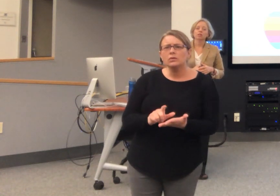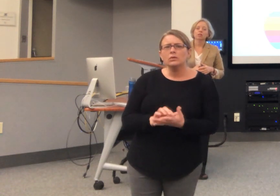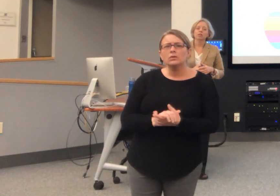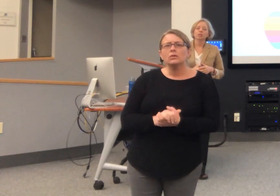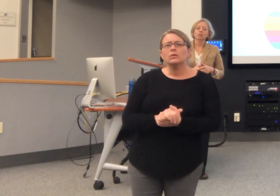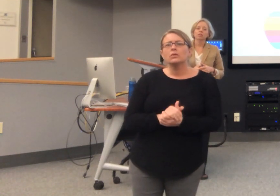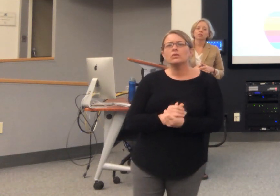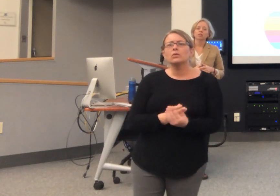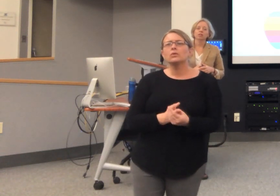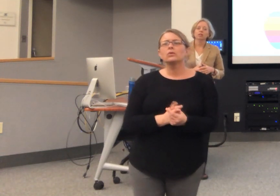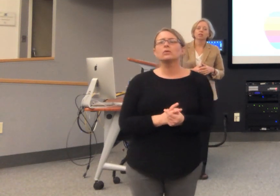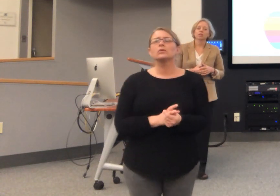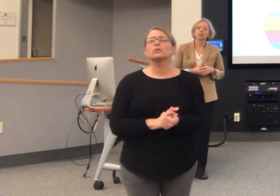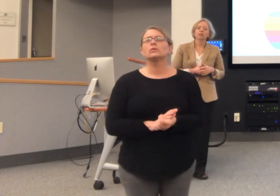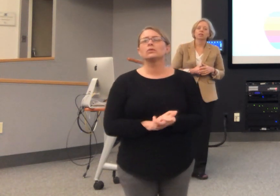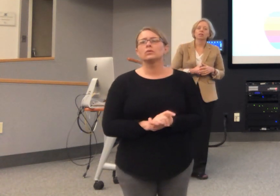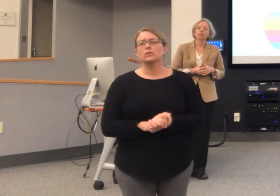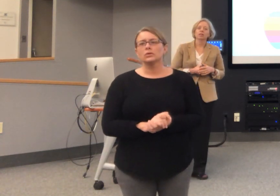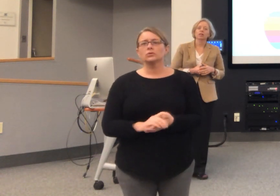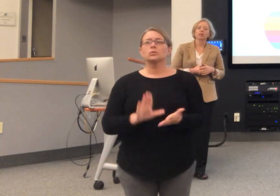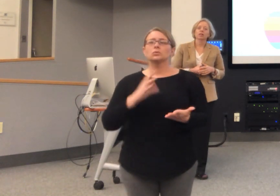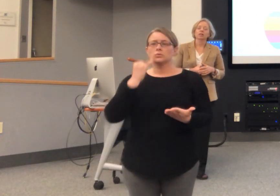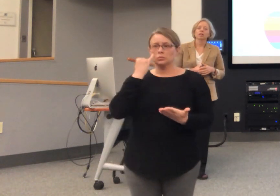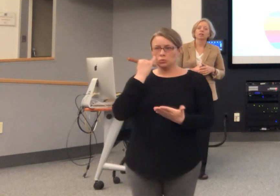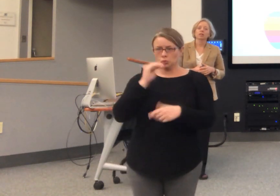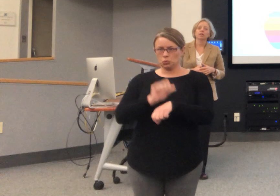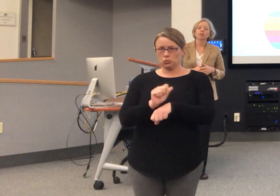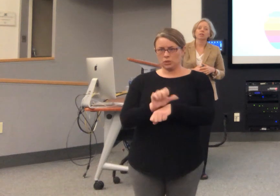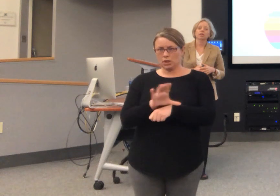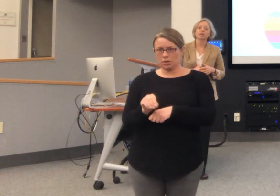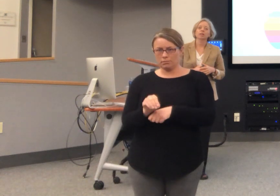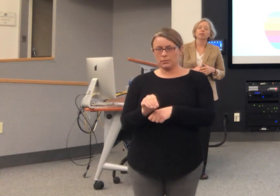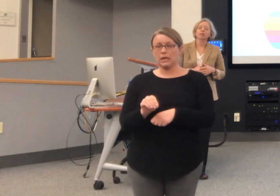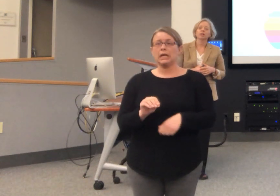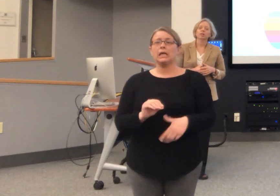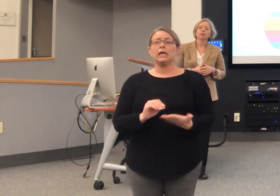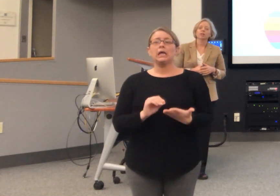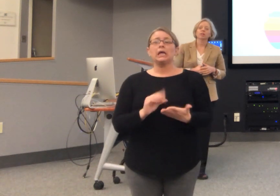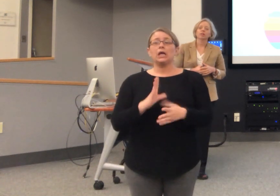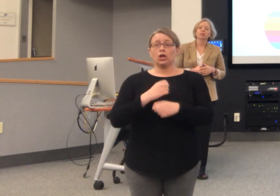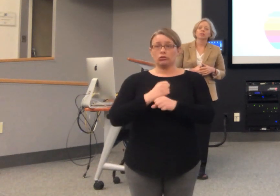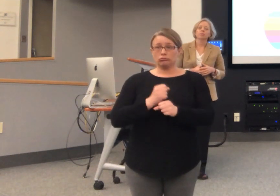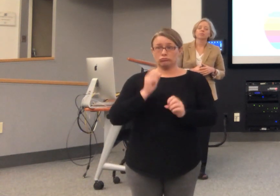So who would be paid more if you were to create that work? Like the company or the creator?